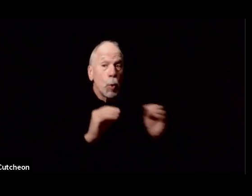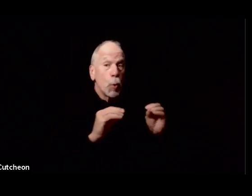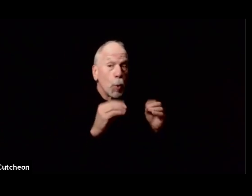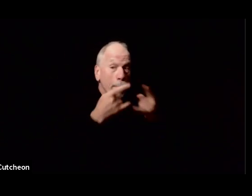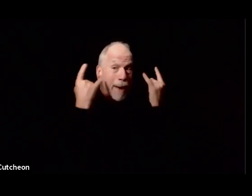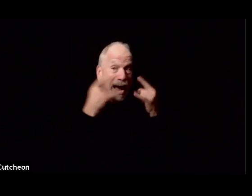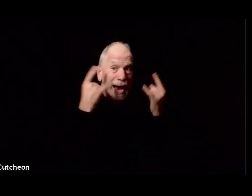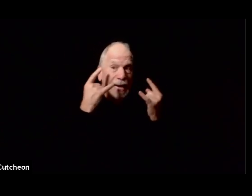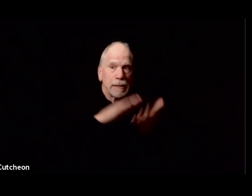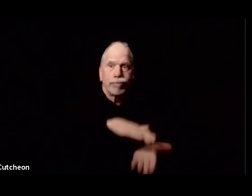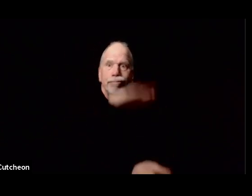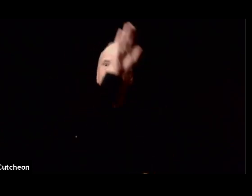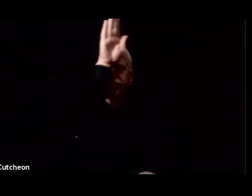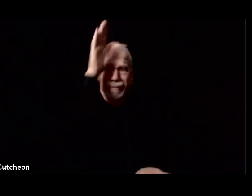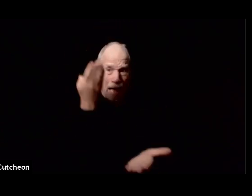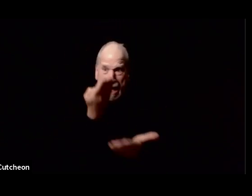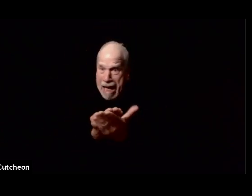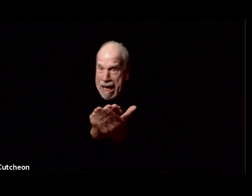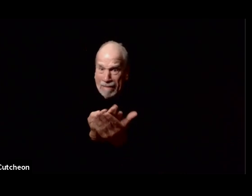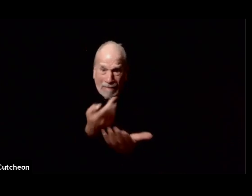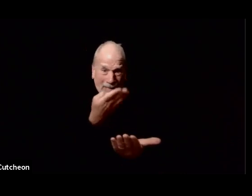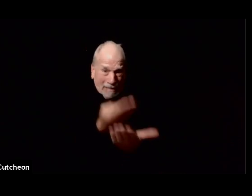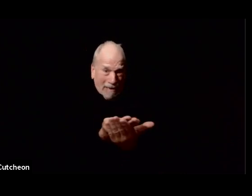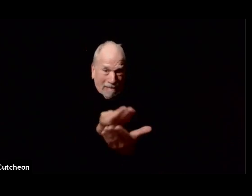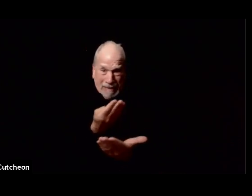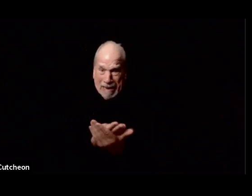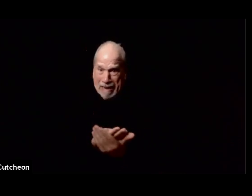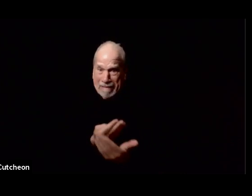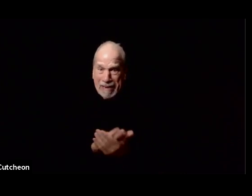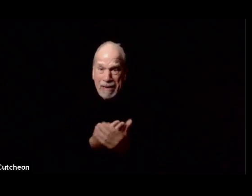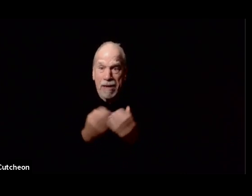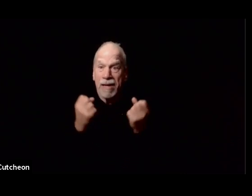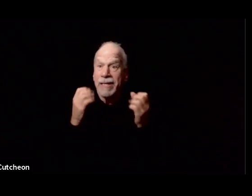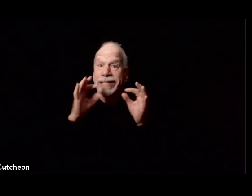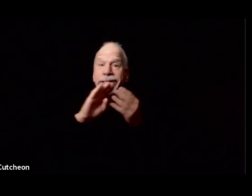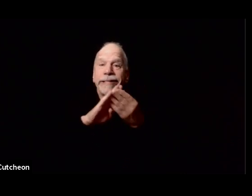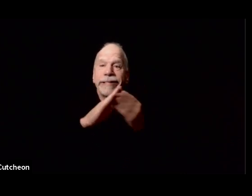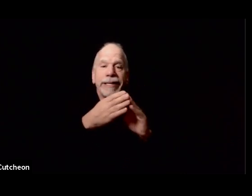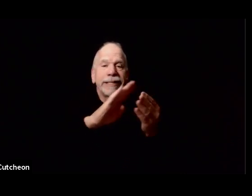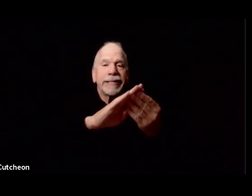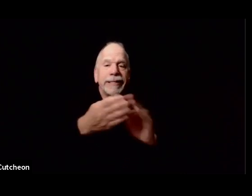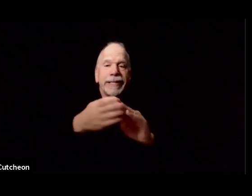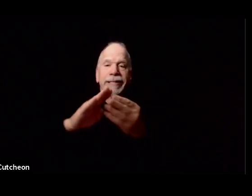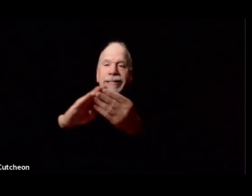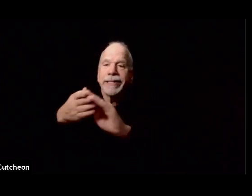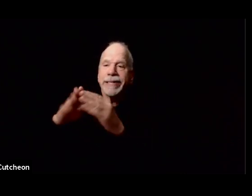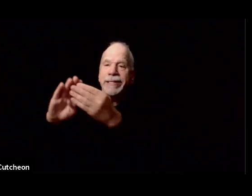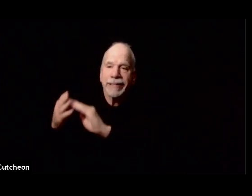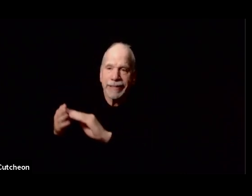We think it's prudent protective policy statewide. So that's been our recommendation and I know